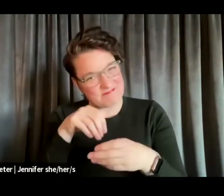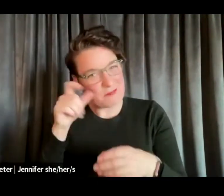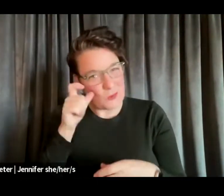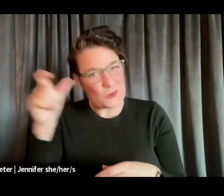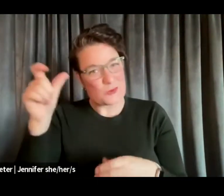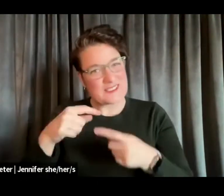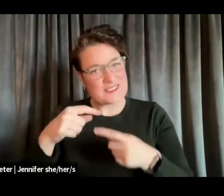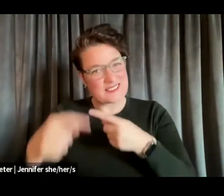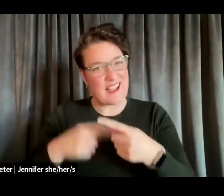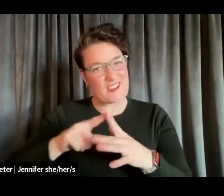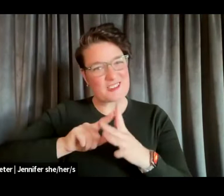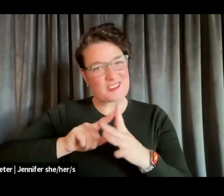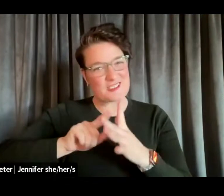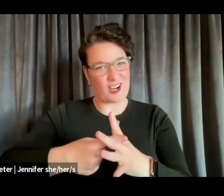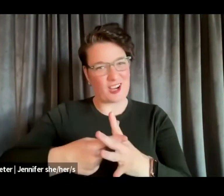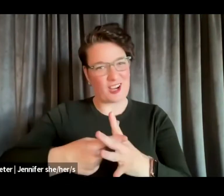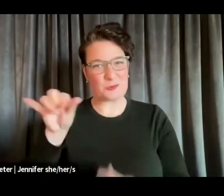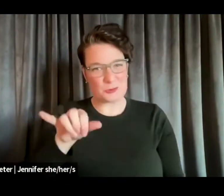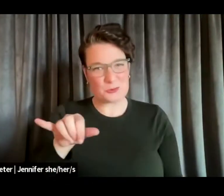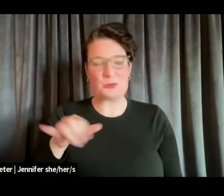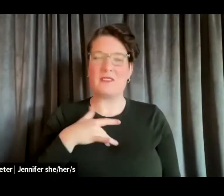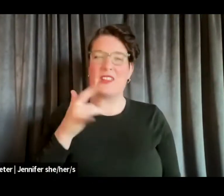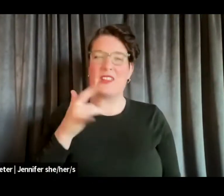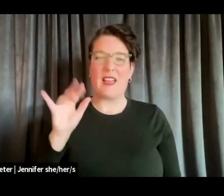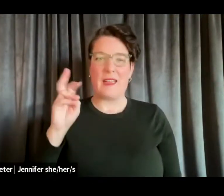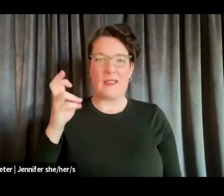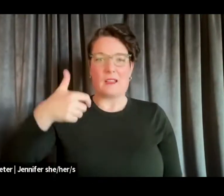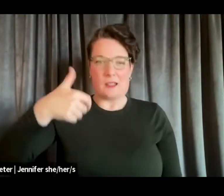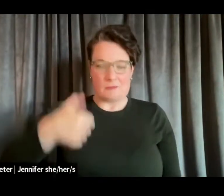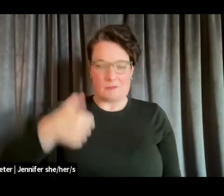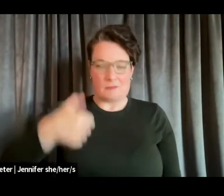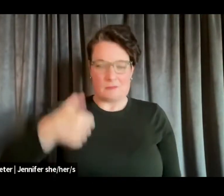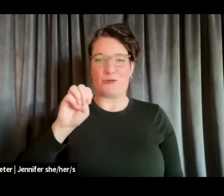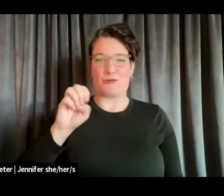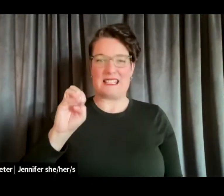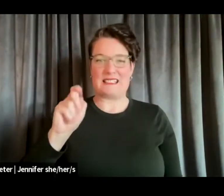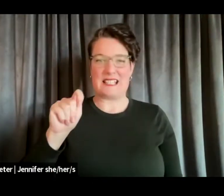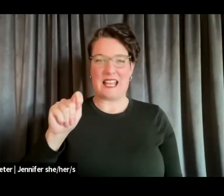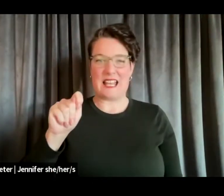It kind of feels like this reset or yeah, this returning Rebekah: Yeah.